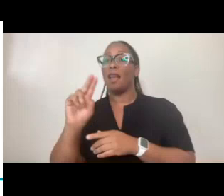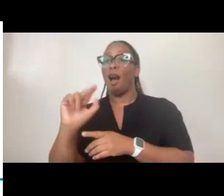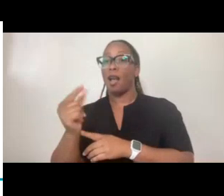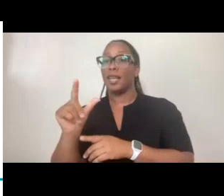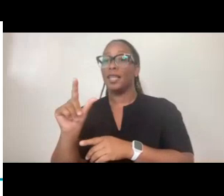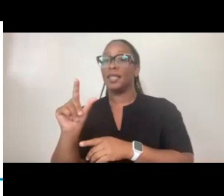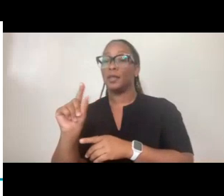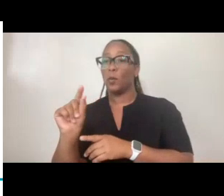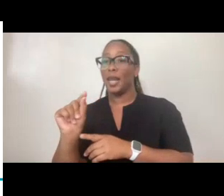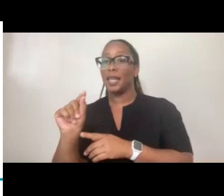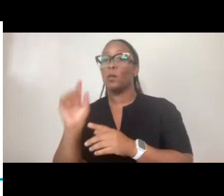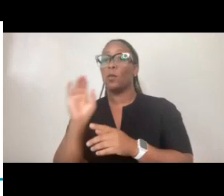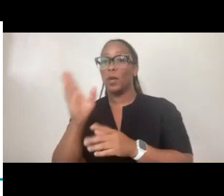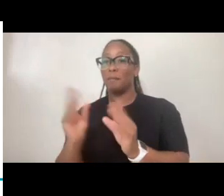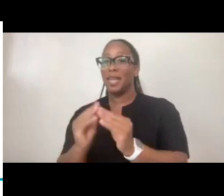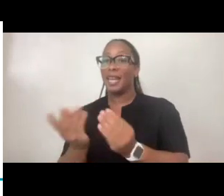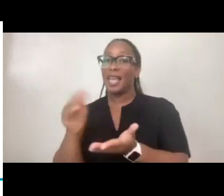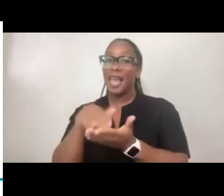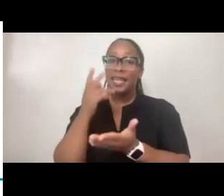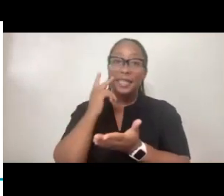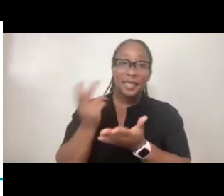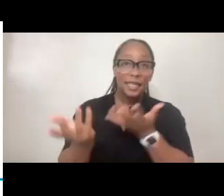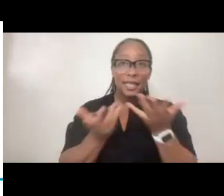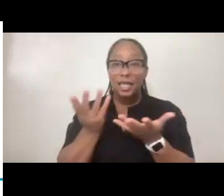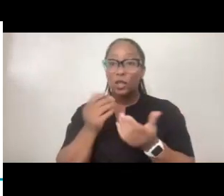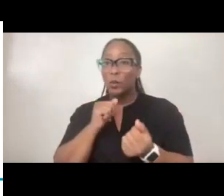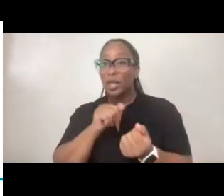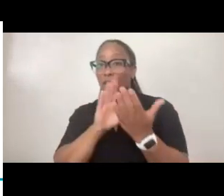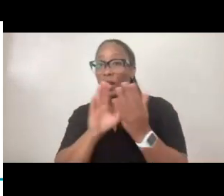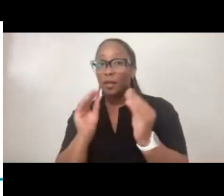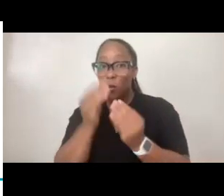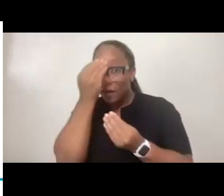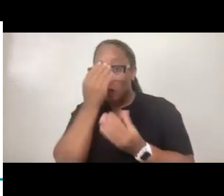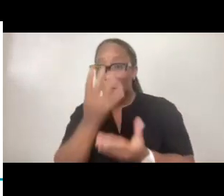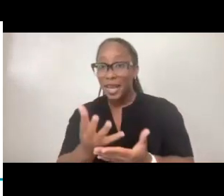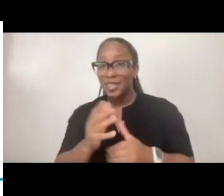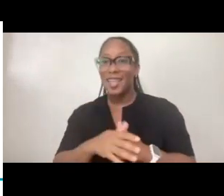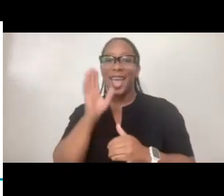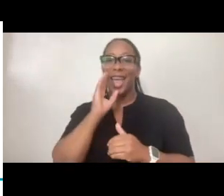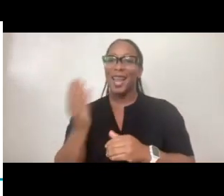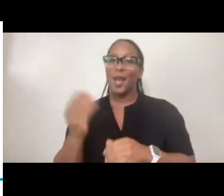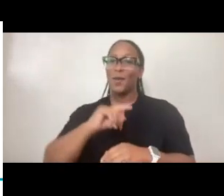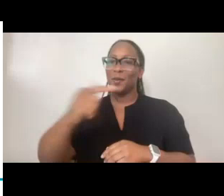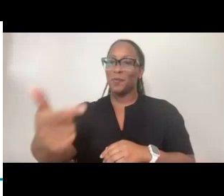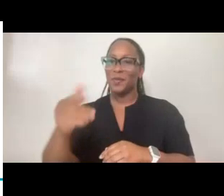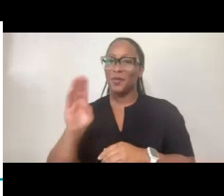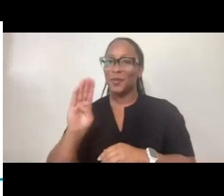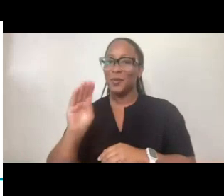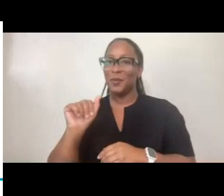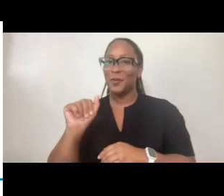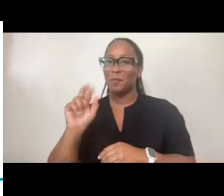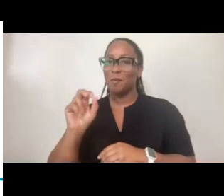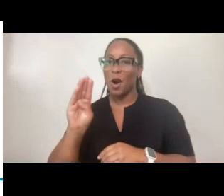Kind of do a check in and see where gaps are and where we need to address more information, and I'm gonna pass it off to Barbara. OK.